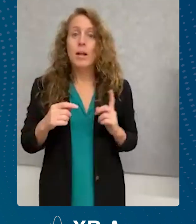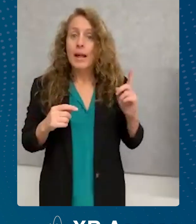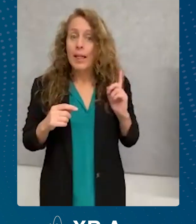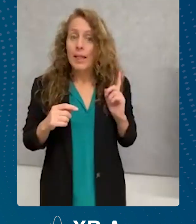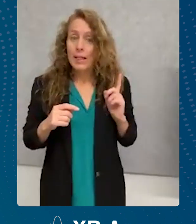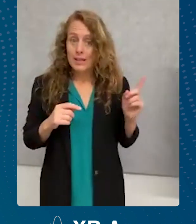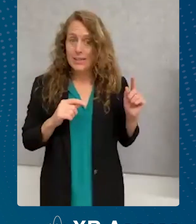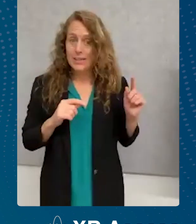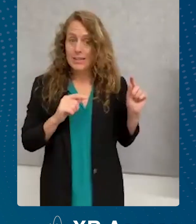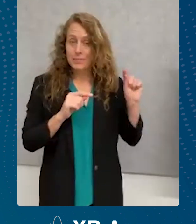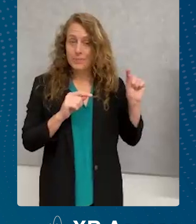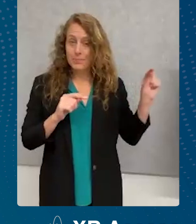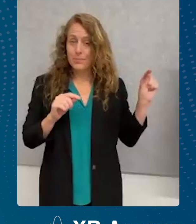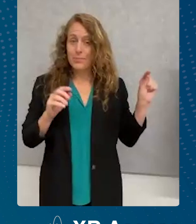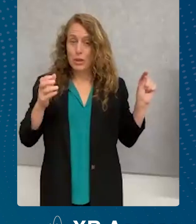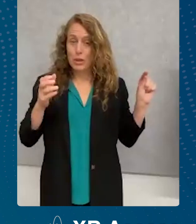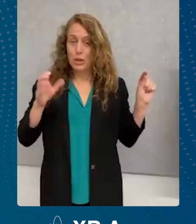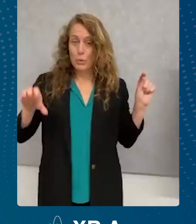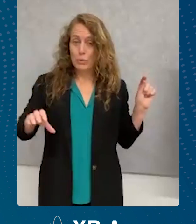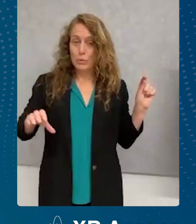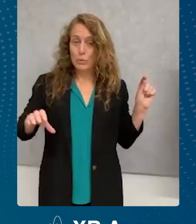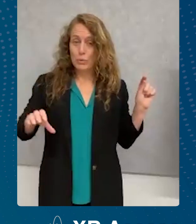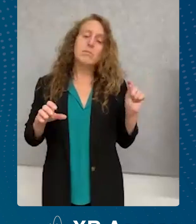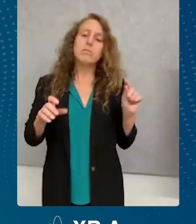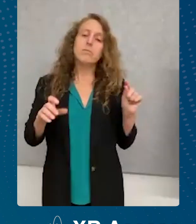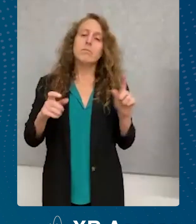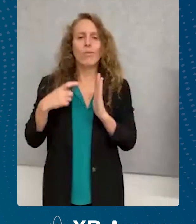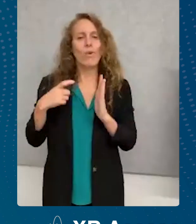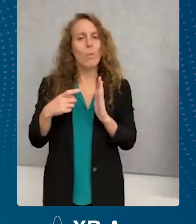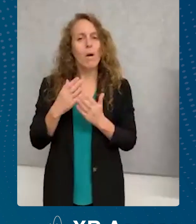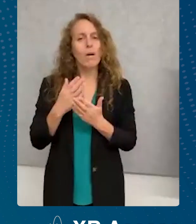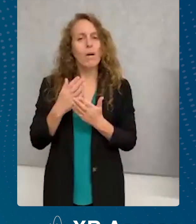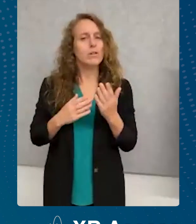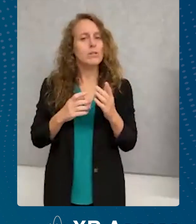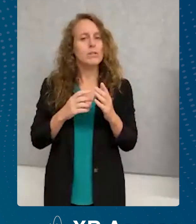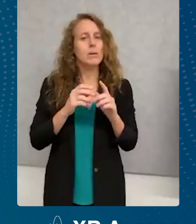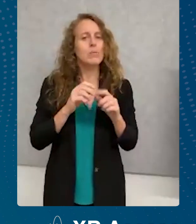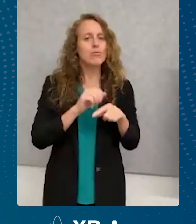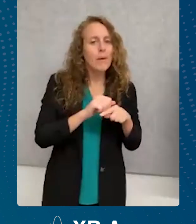require training and validation of their own.